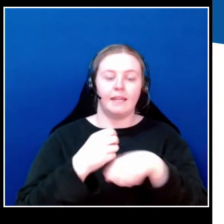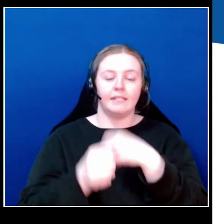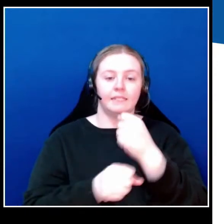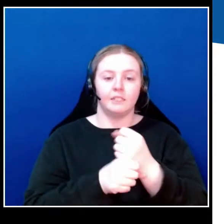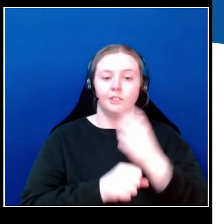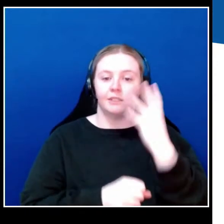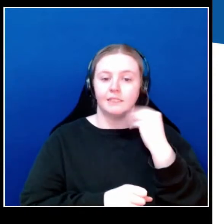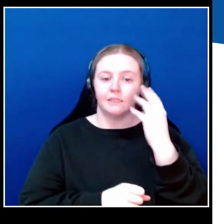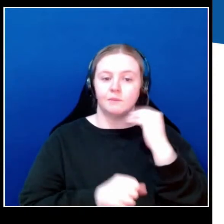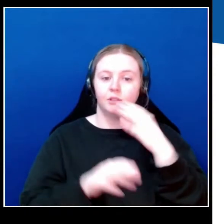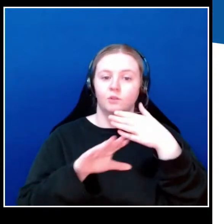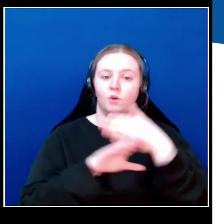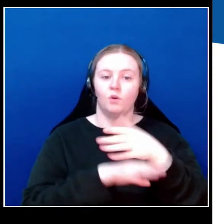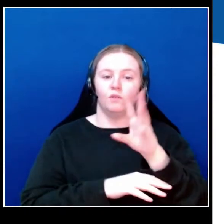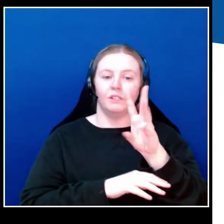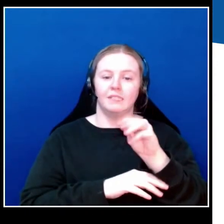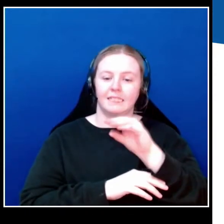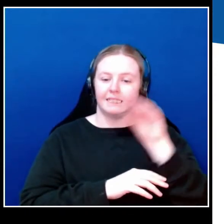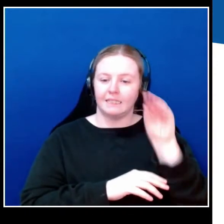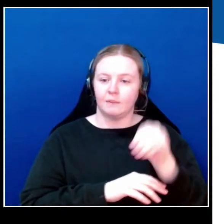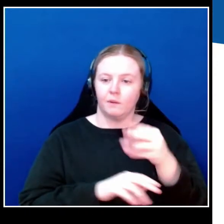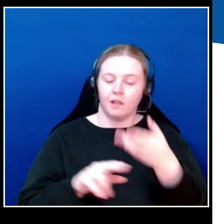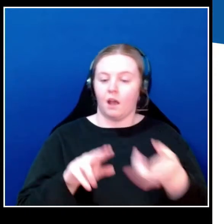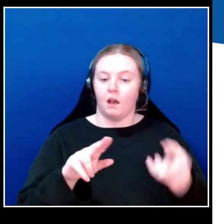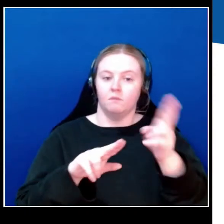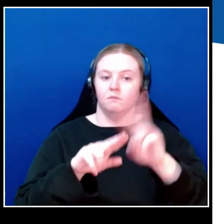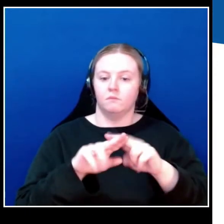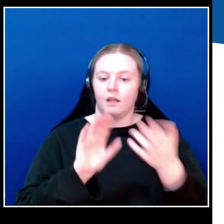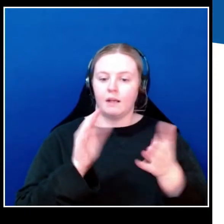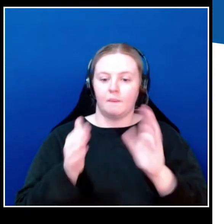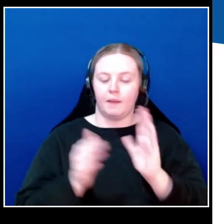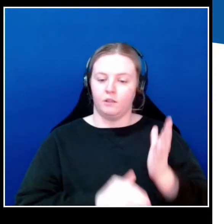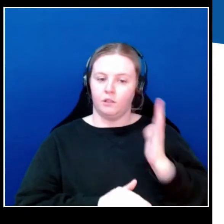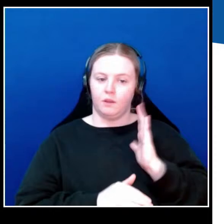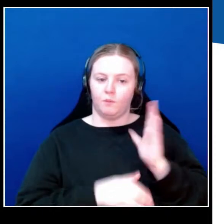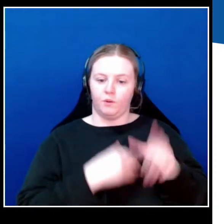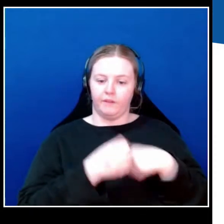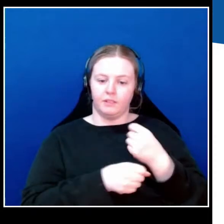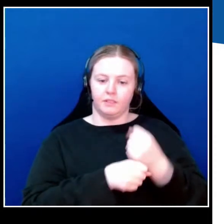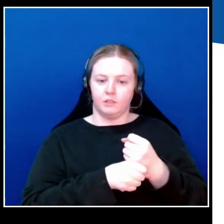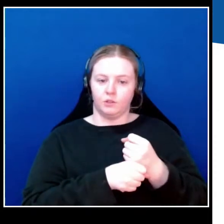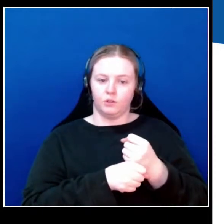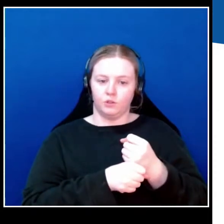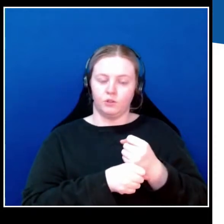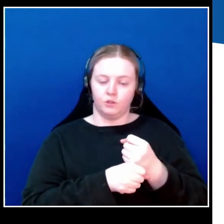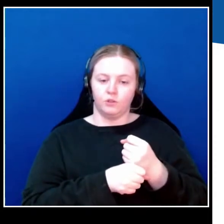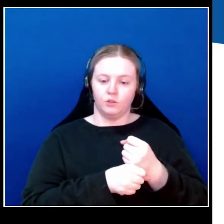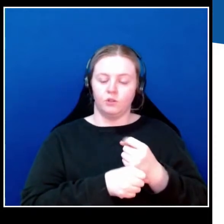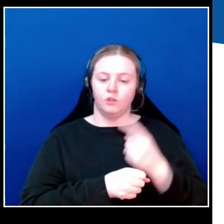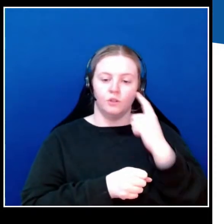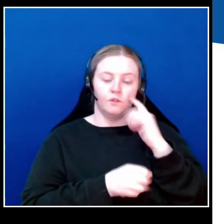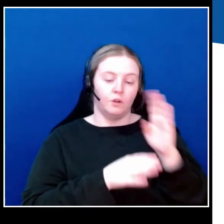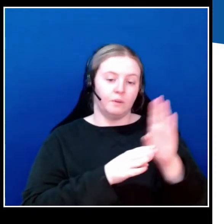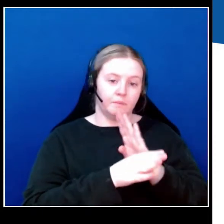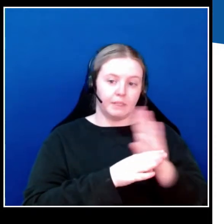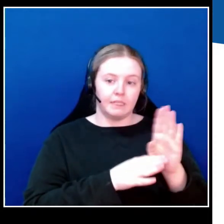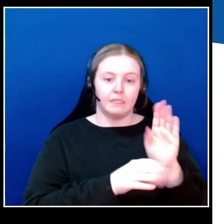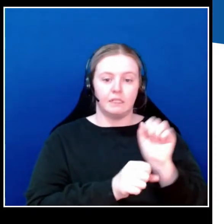volumes compared to the previous year. The total commercial units travelling during the year also increased by